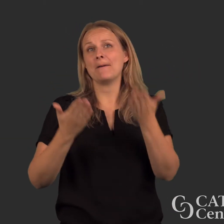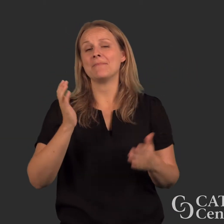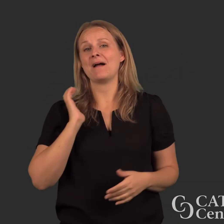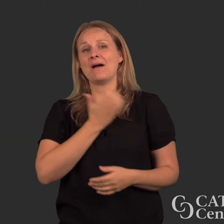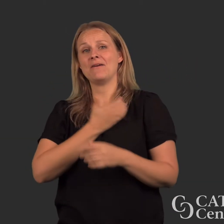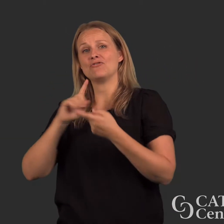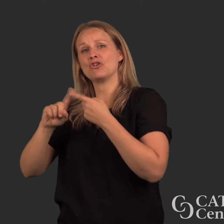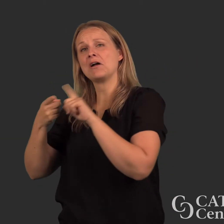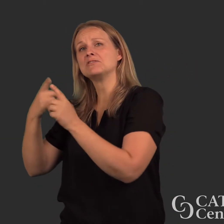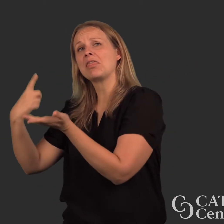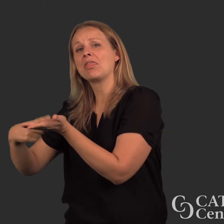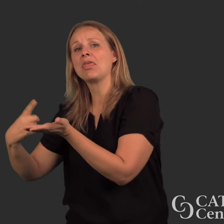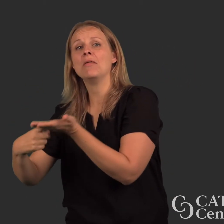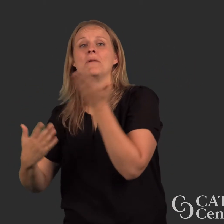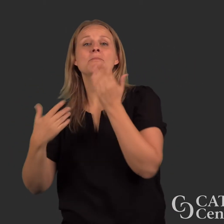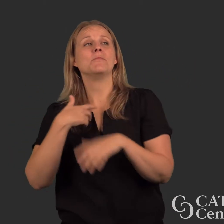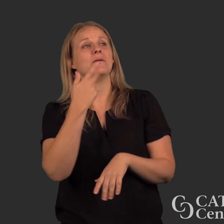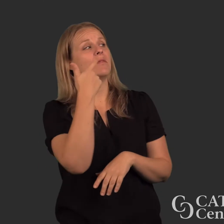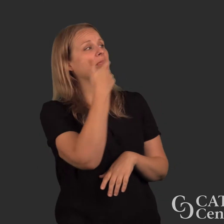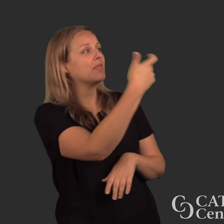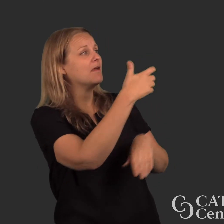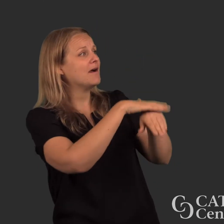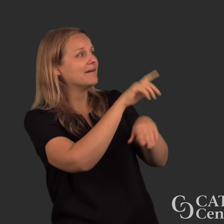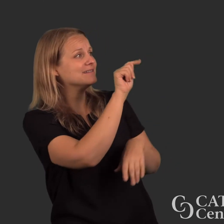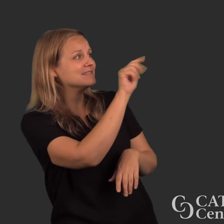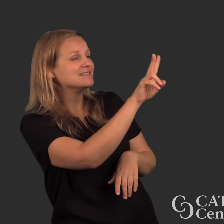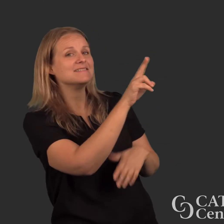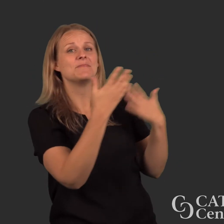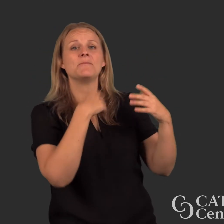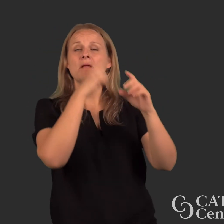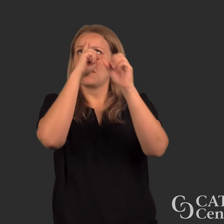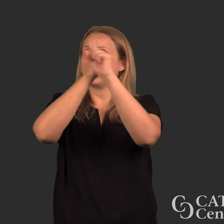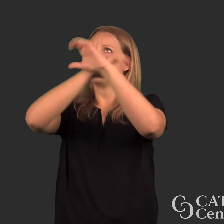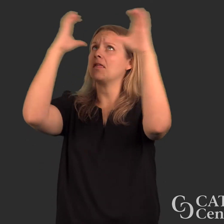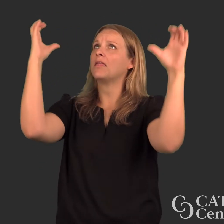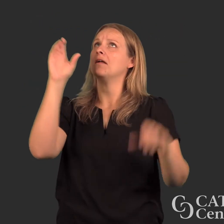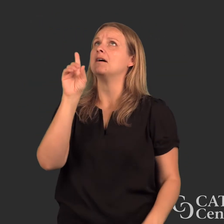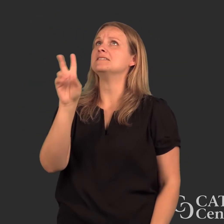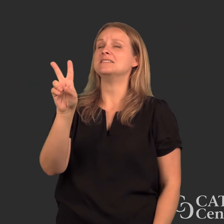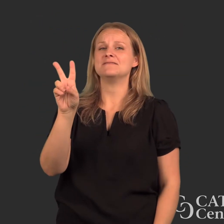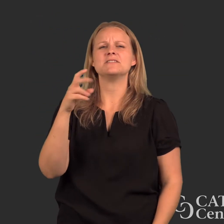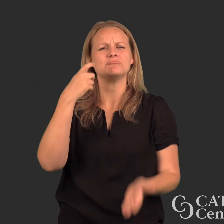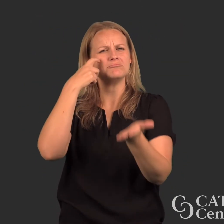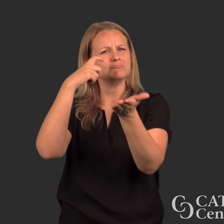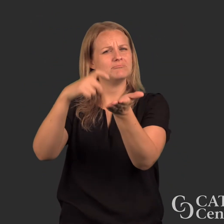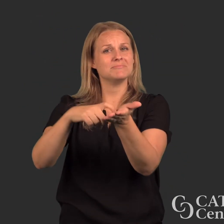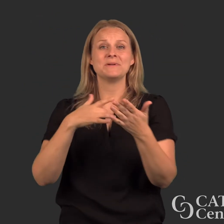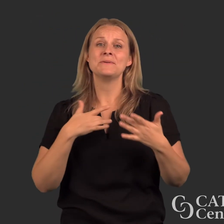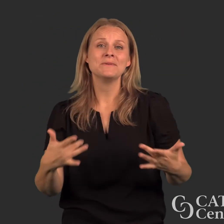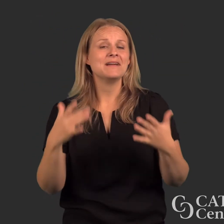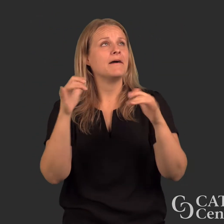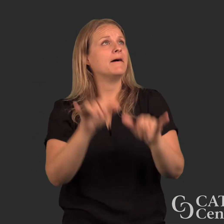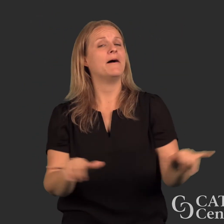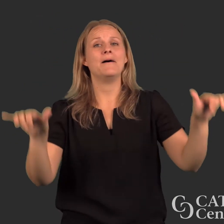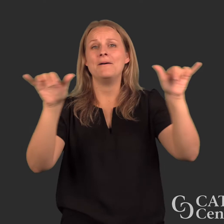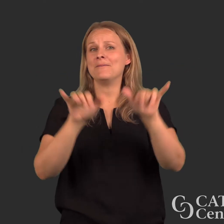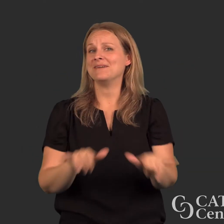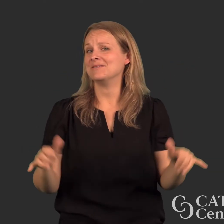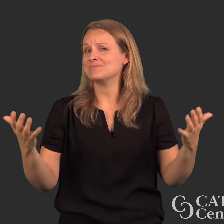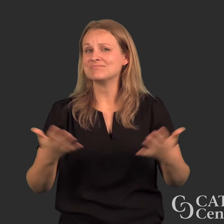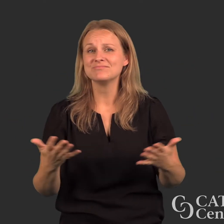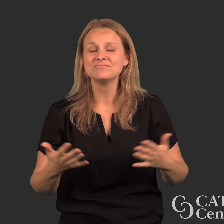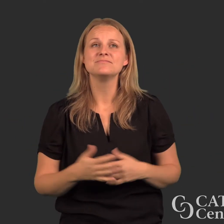of excusing or dismissing DV/SV and as a result, perpetuating it.